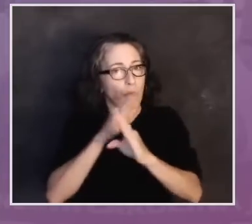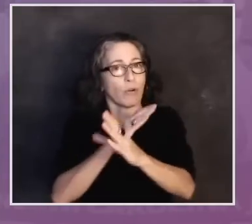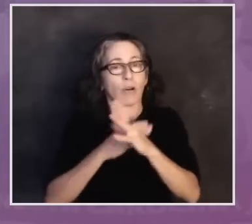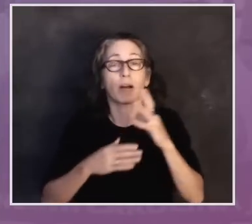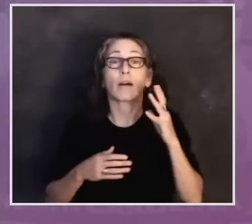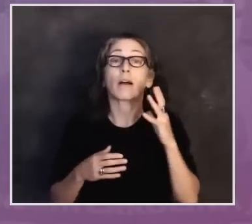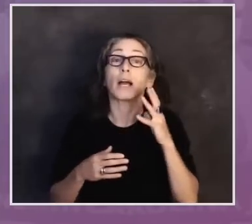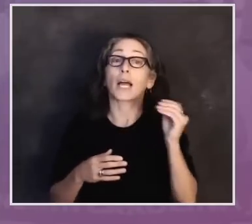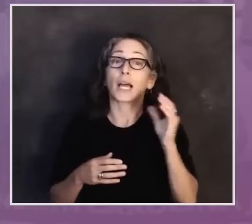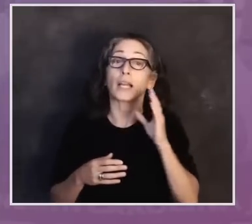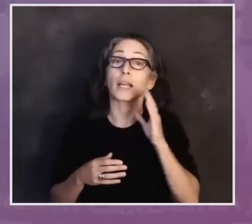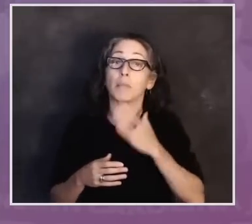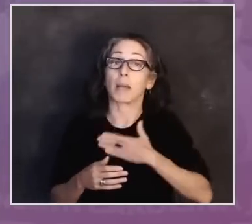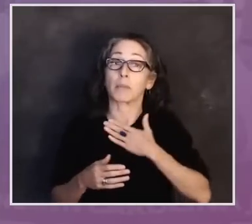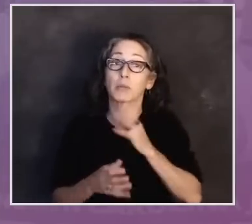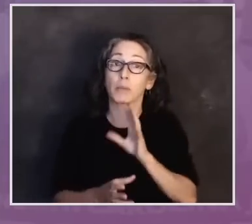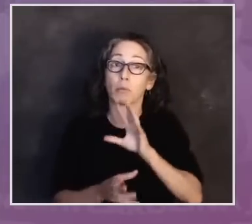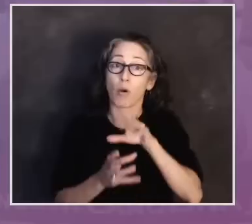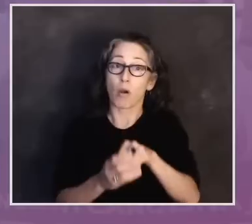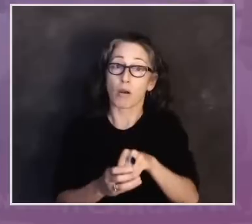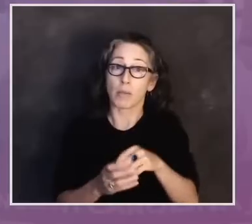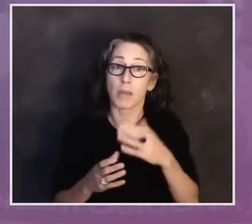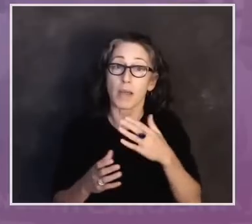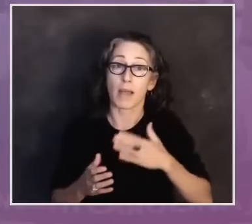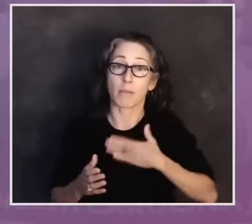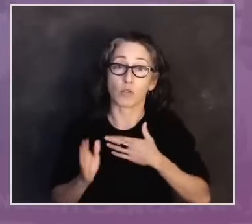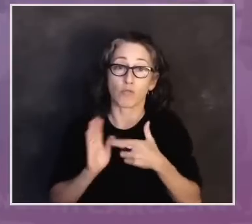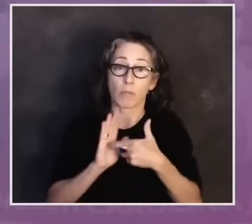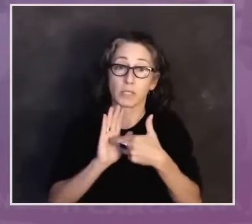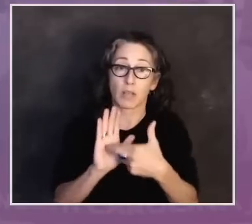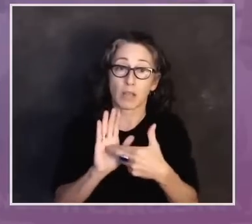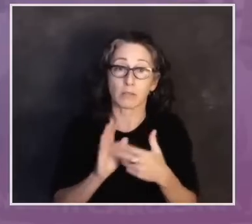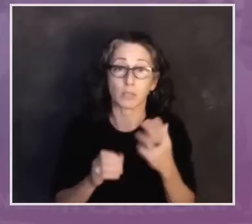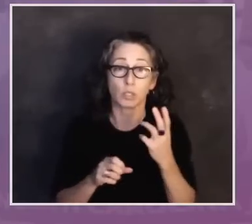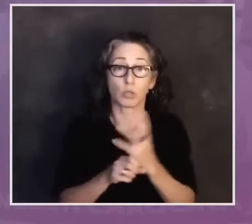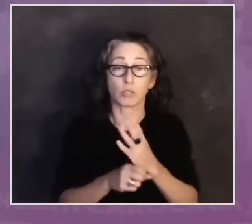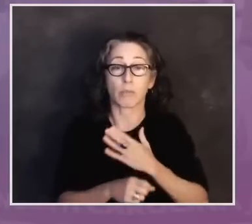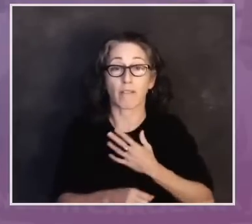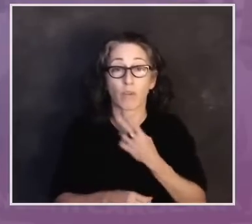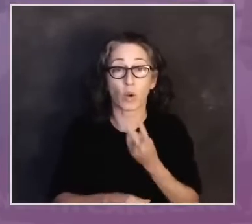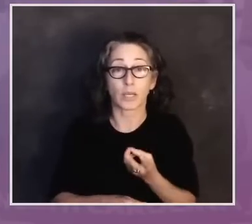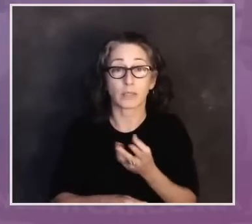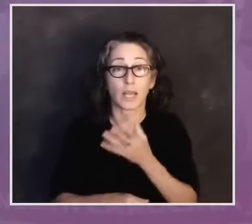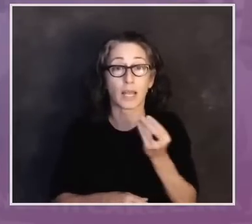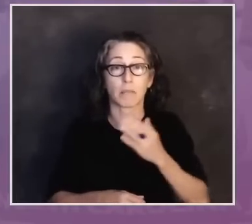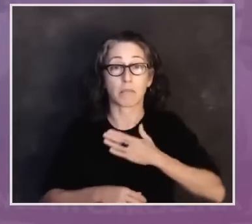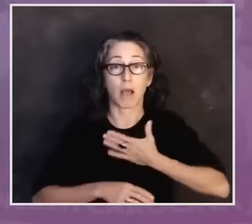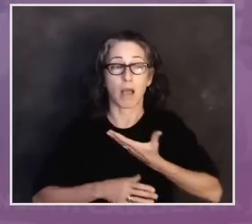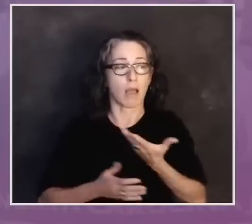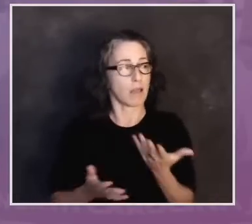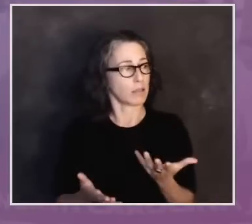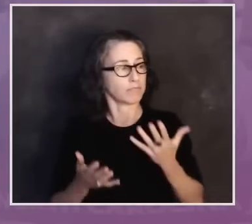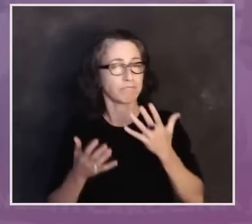LOVE. AND I'M SO PROUD TO BE A PART OF IT. AND I WILL CONTINUE TO